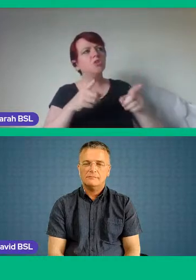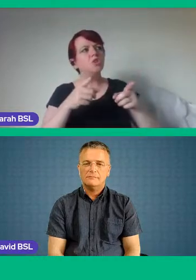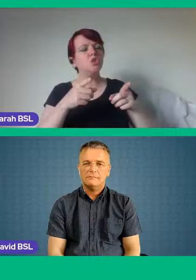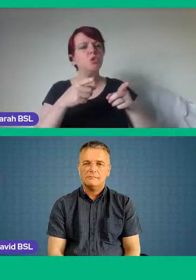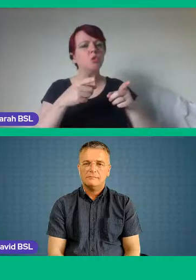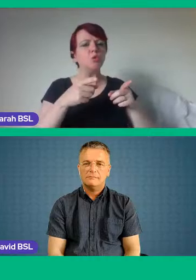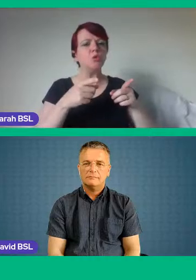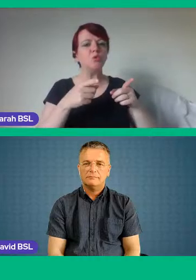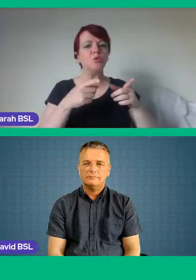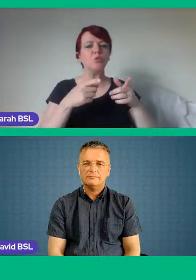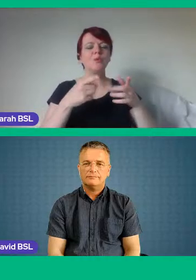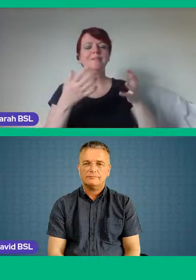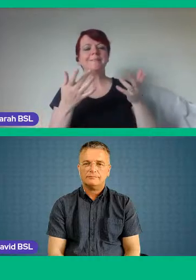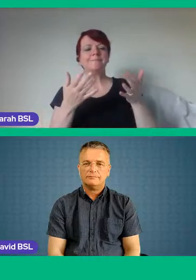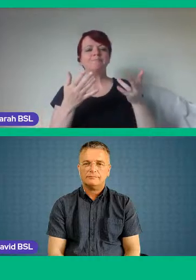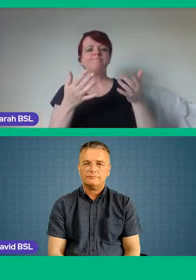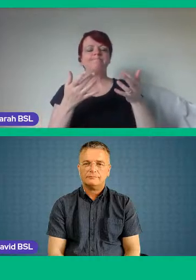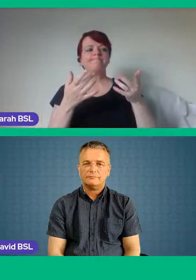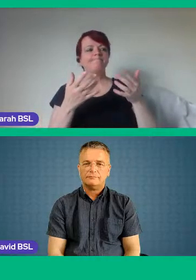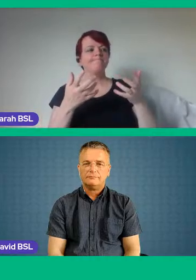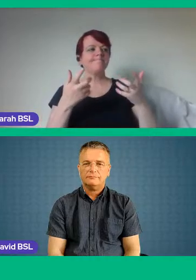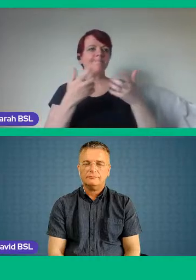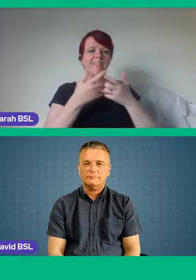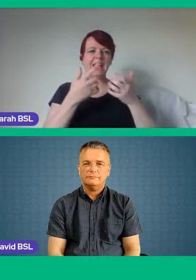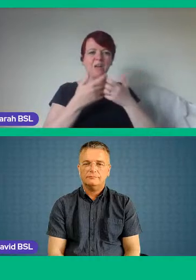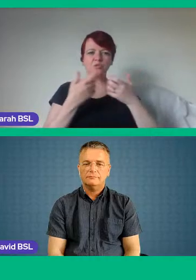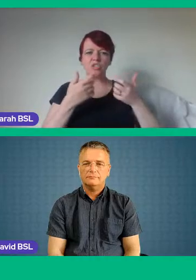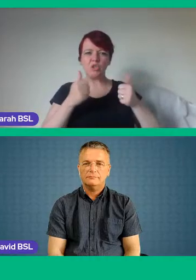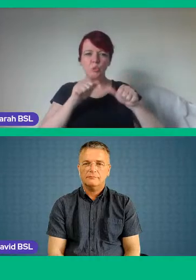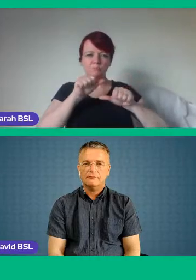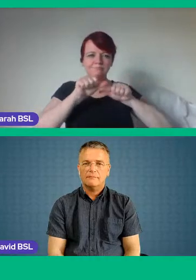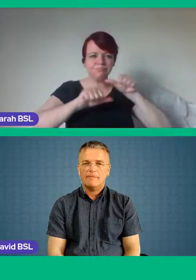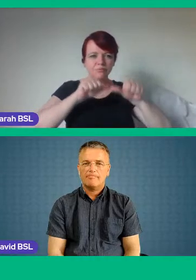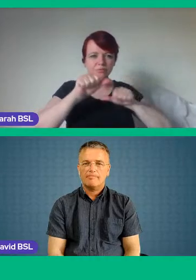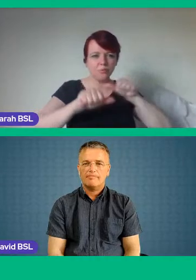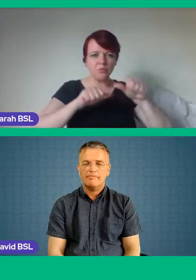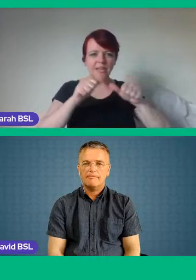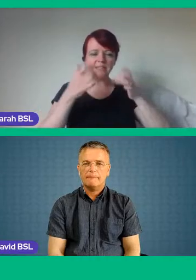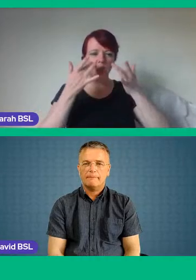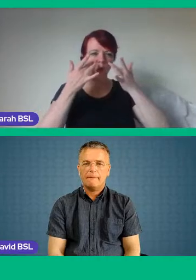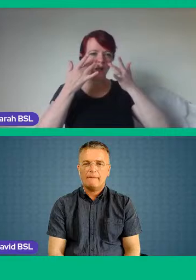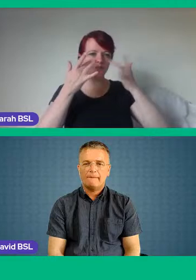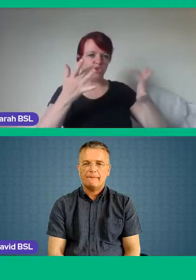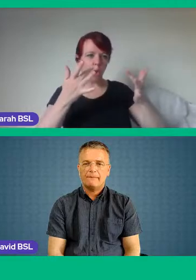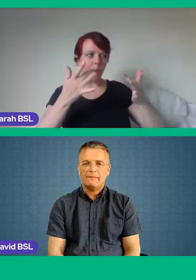representing underrepresented voices fairly) have you come across any resistance from the communities you have been working with?"